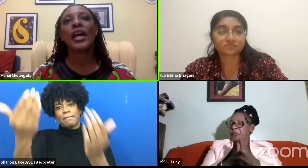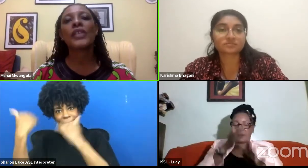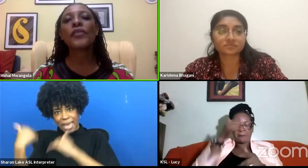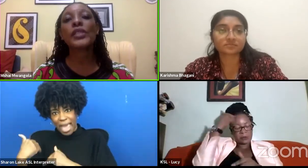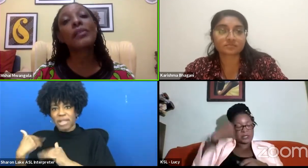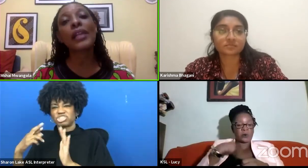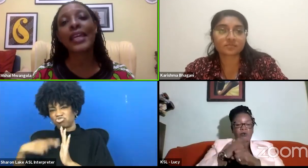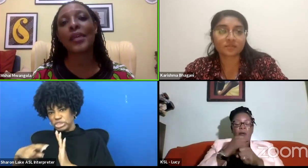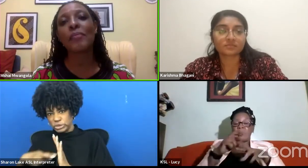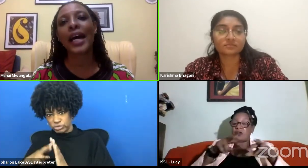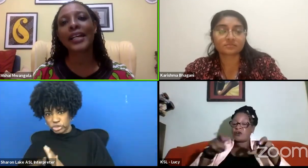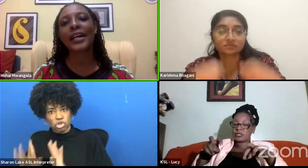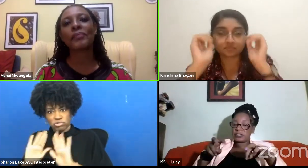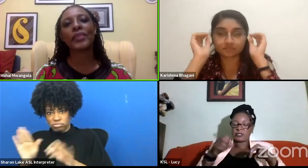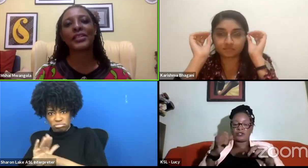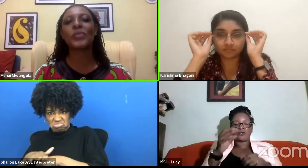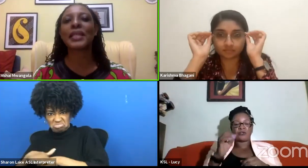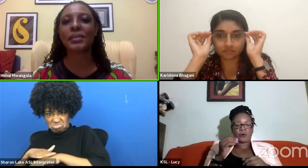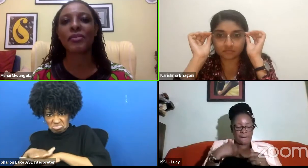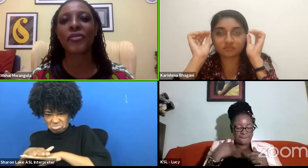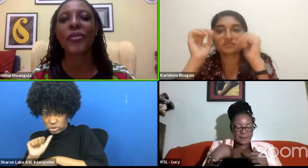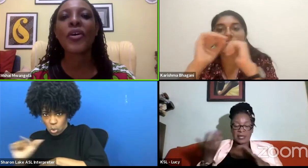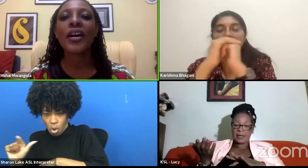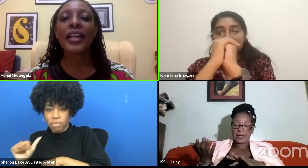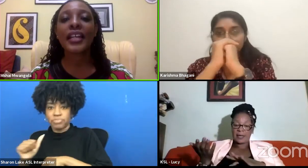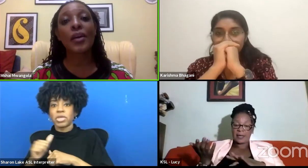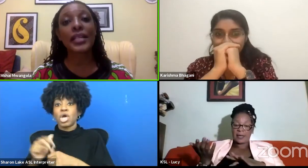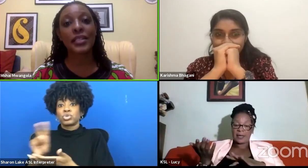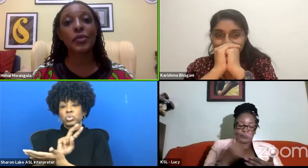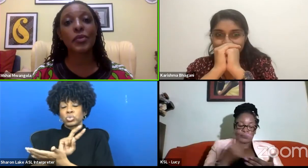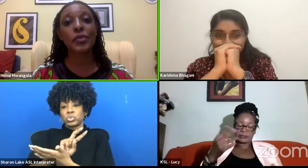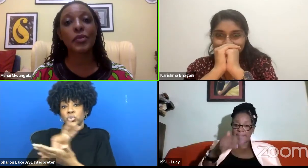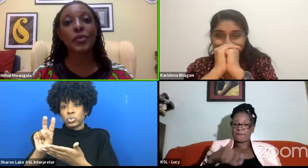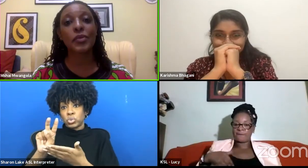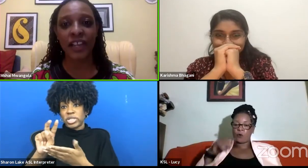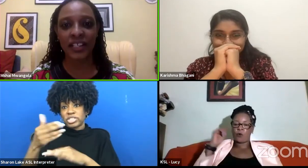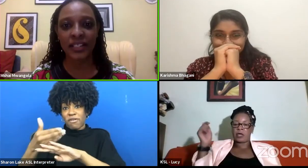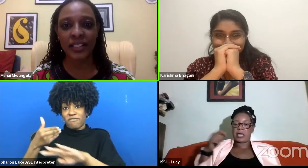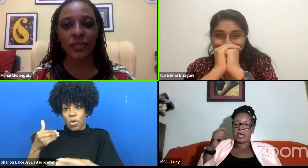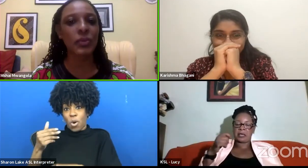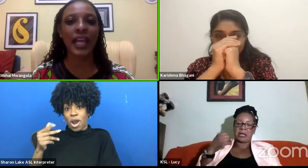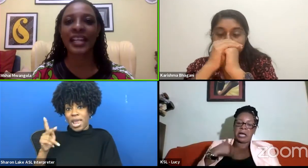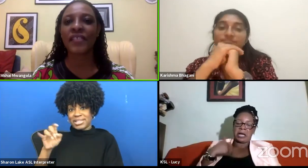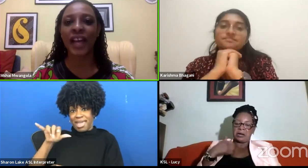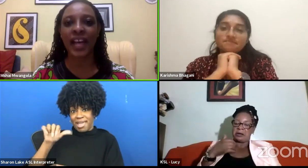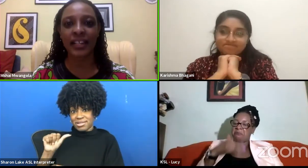And so first of all, I came back two weeks before Kenya went into post-election violence, which we had never had.